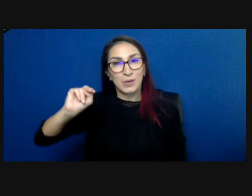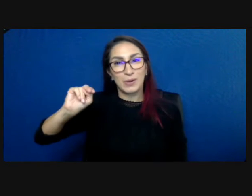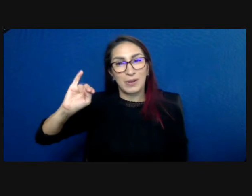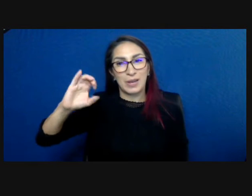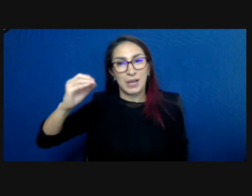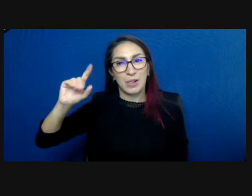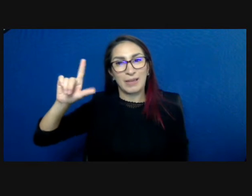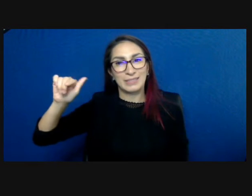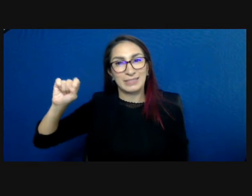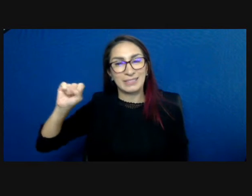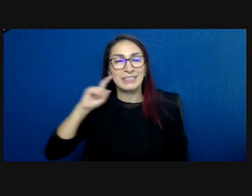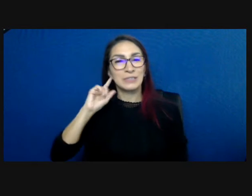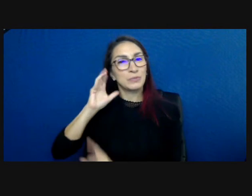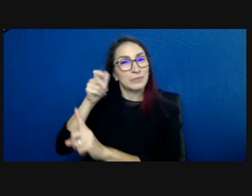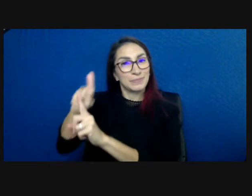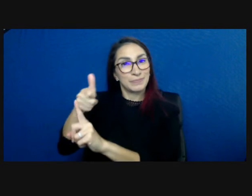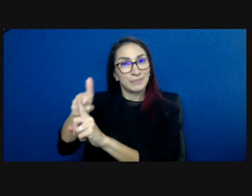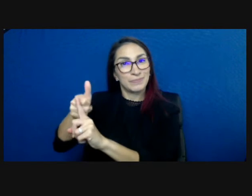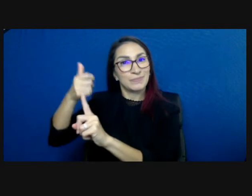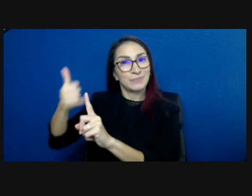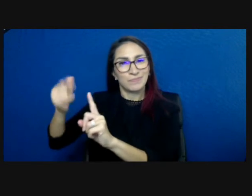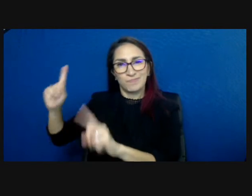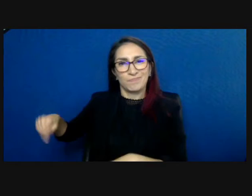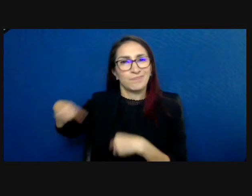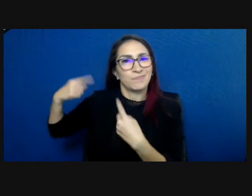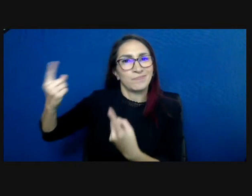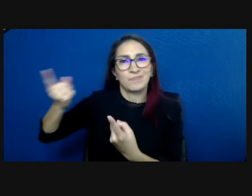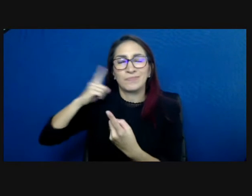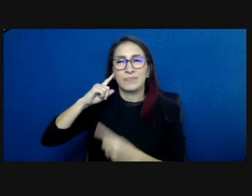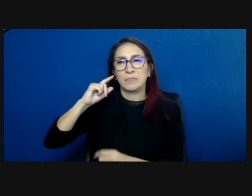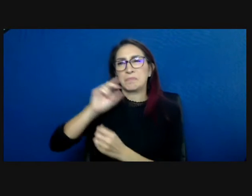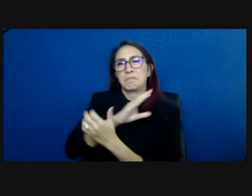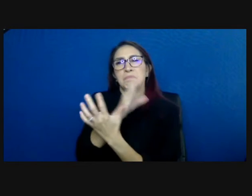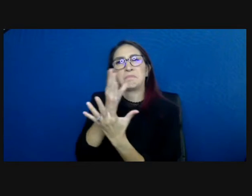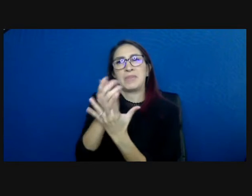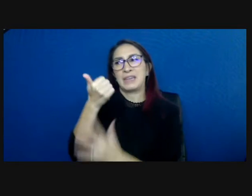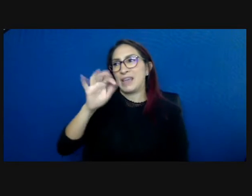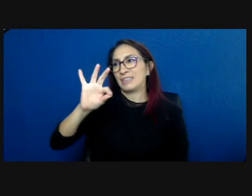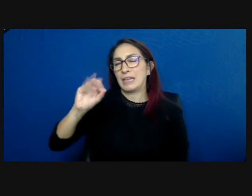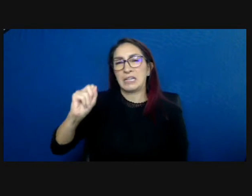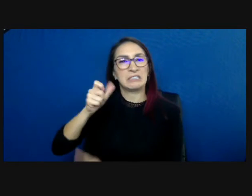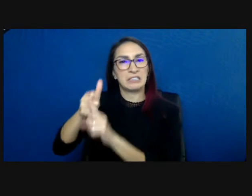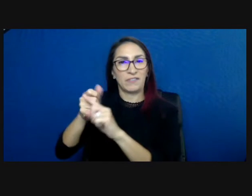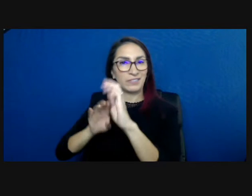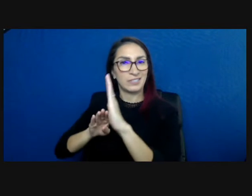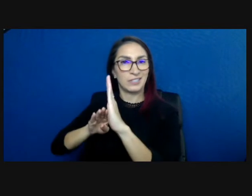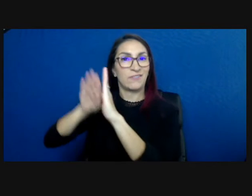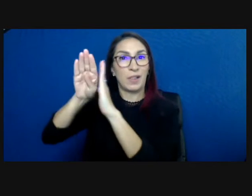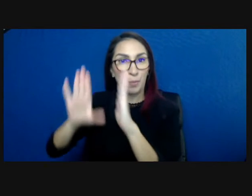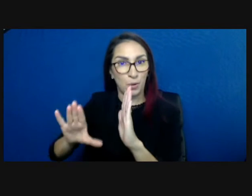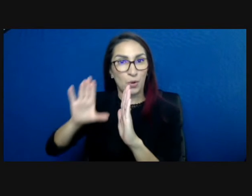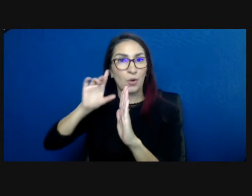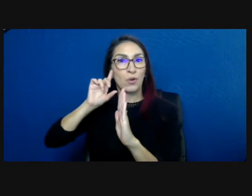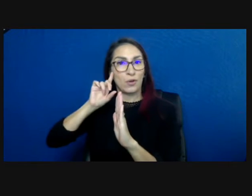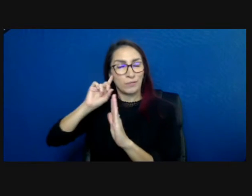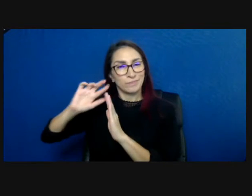Nic has been a developer since the mid-'90s and was approached